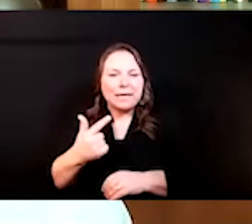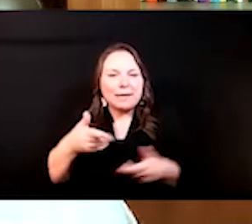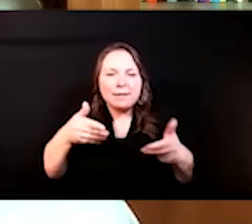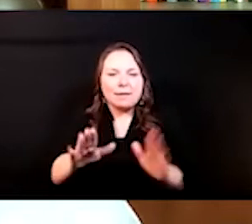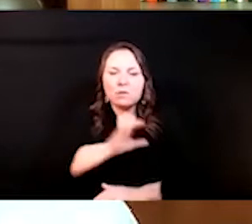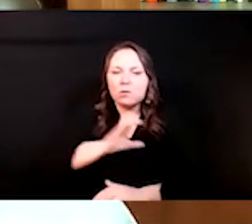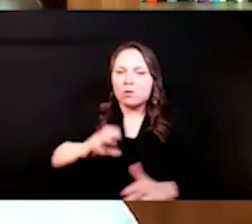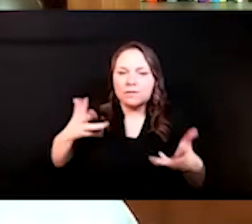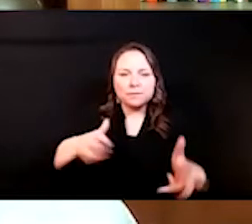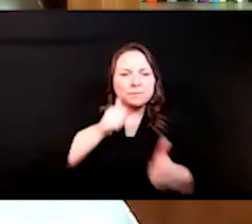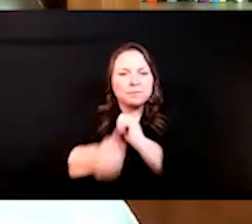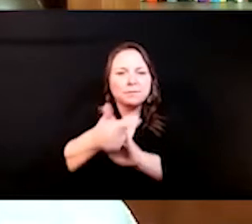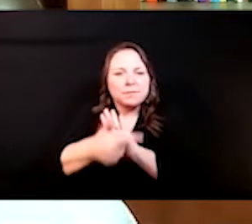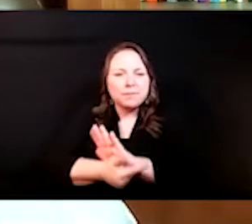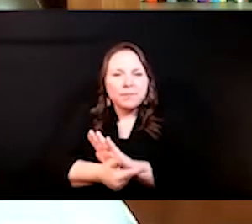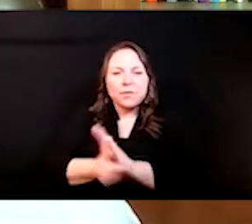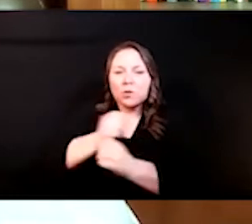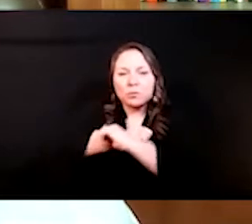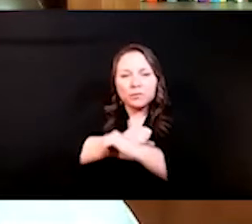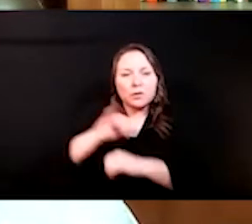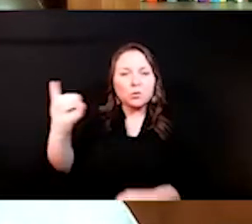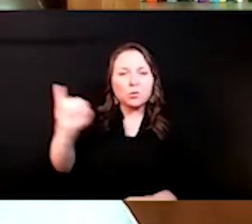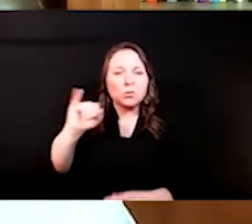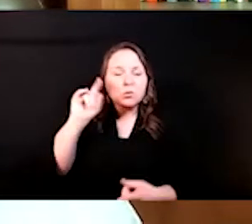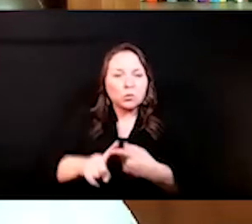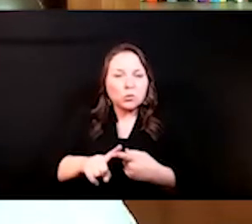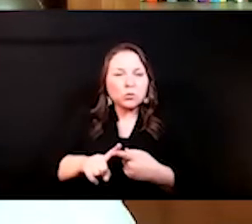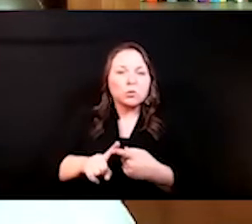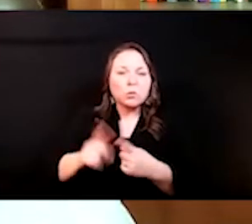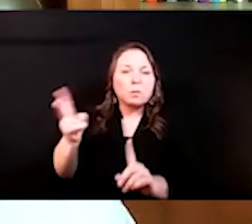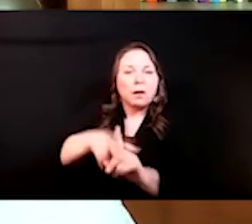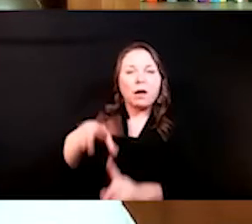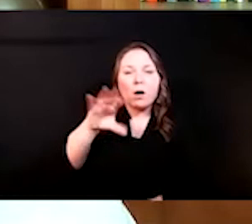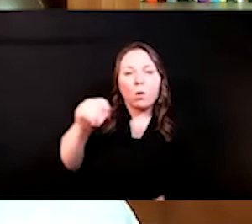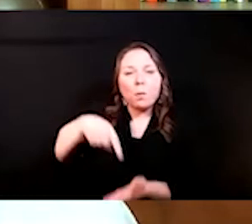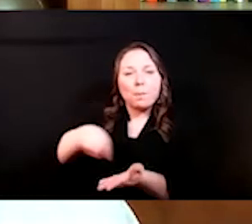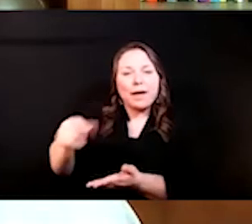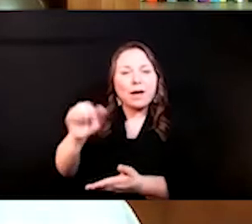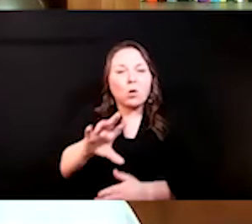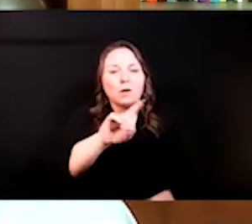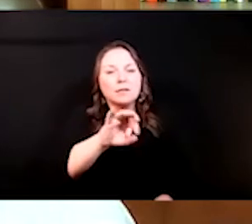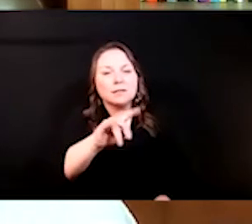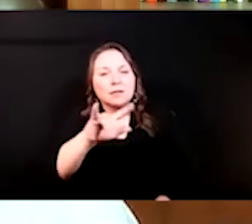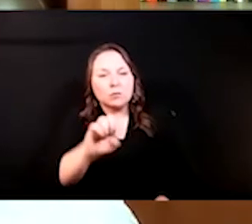LEGISLATION LAST YEAR THAT PREVENTS INSURERS FROM PROVIDING